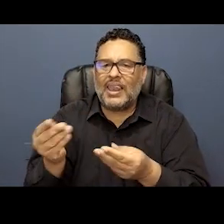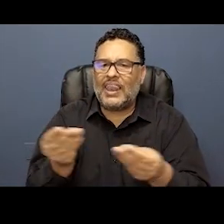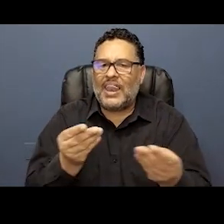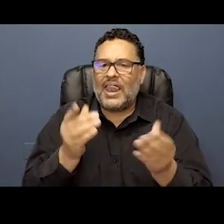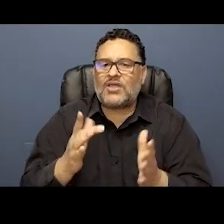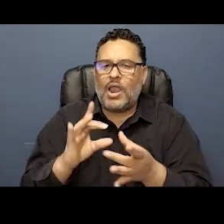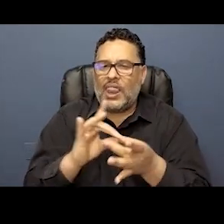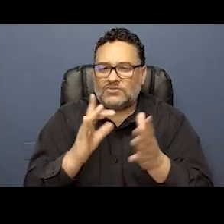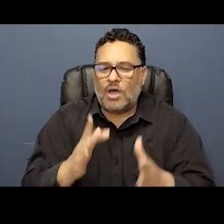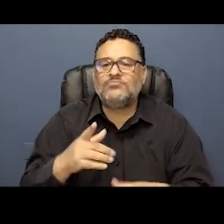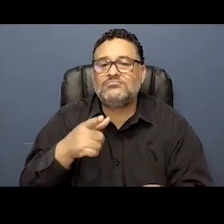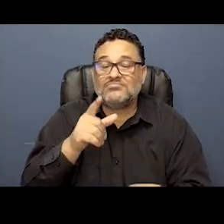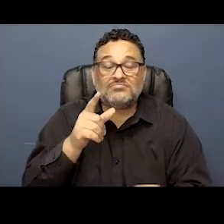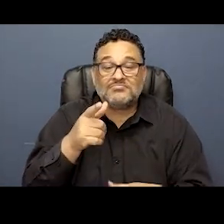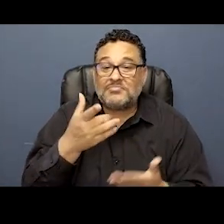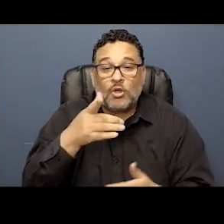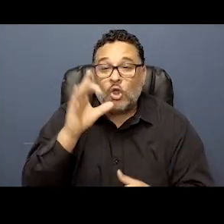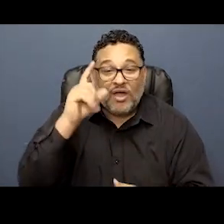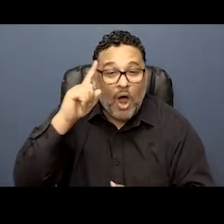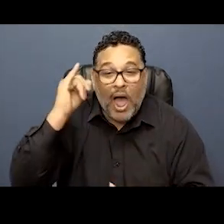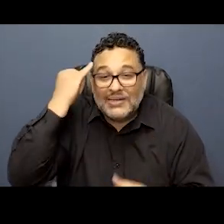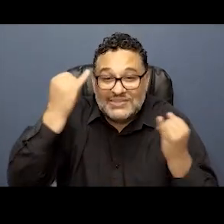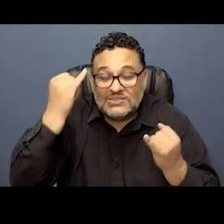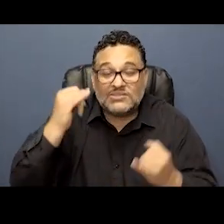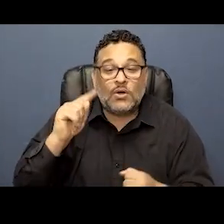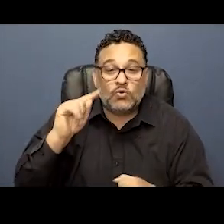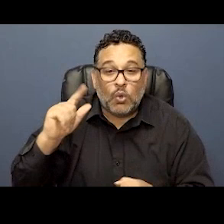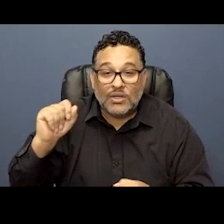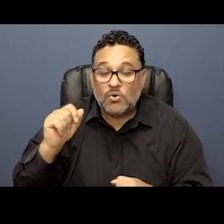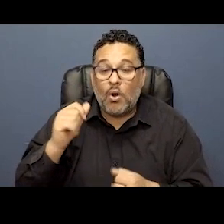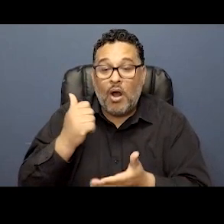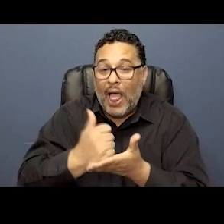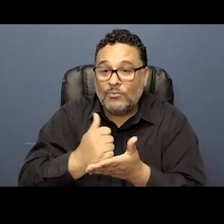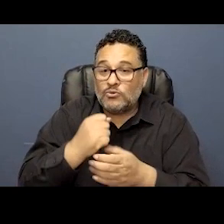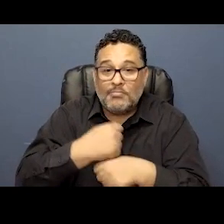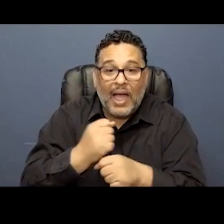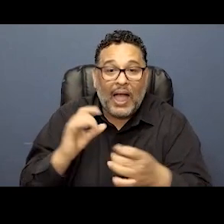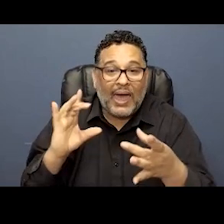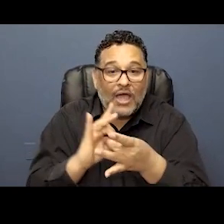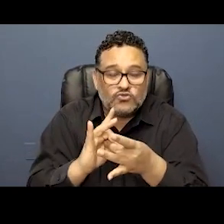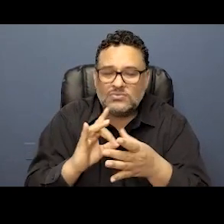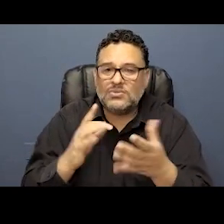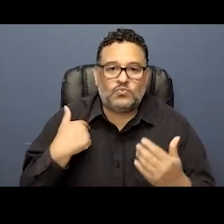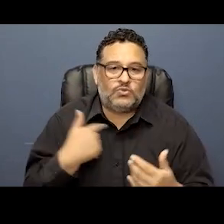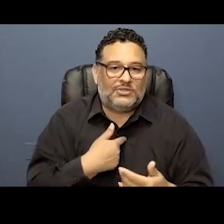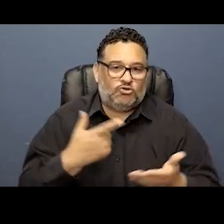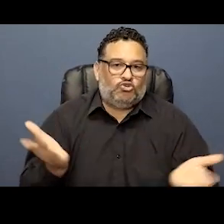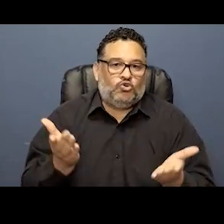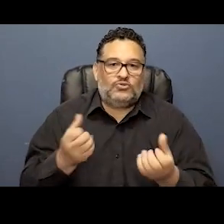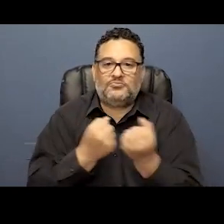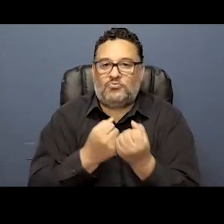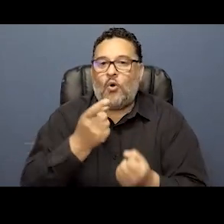Whether you’re looking for ideas, tools, or help making a connection, we’re here to support you.